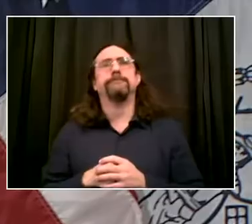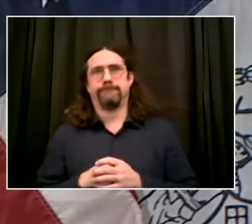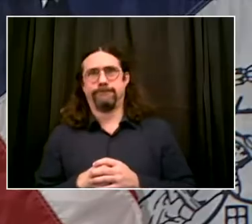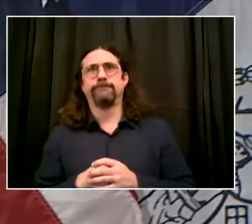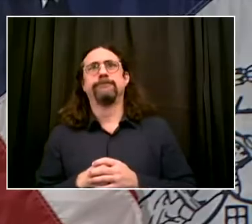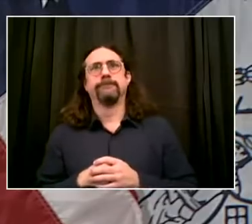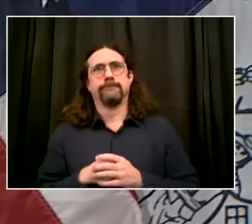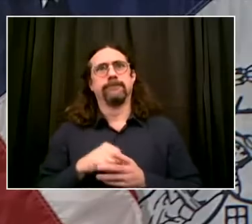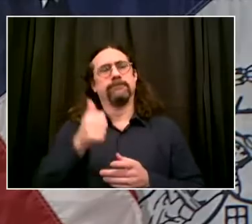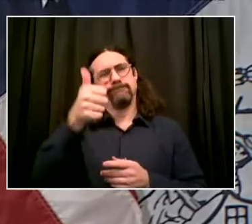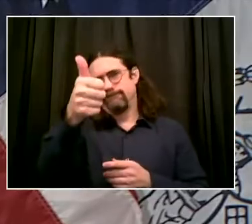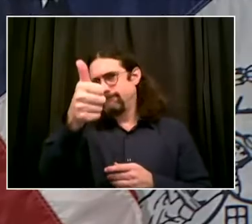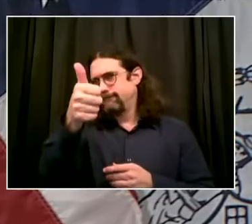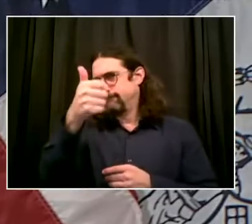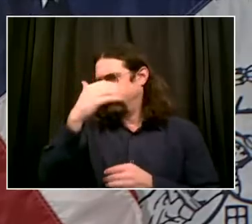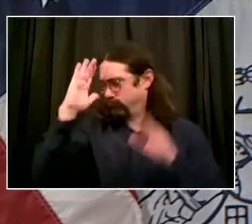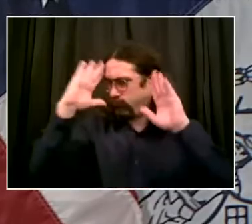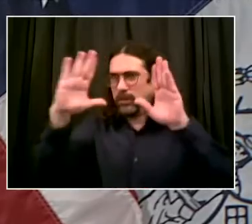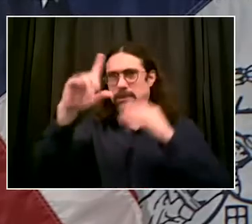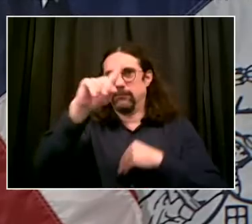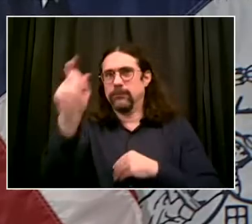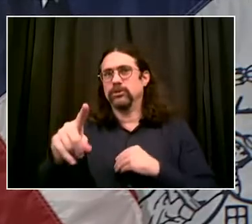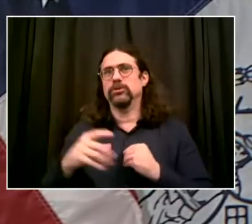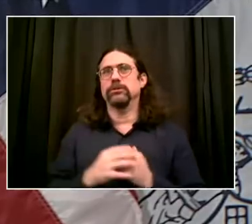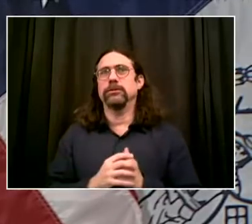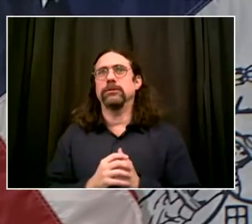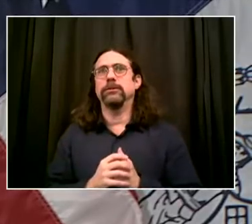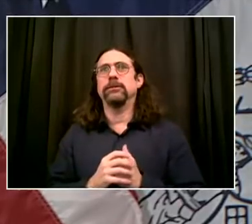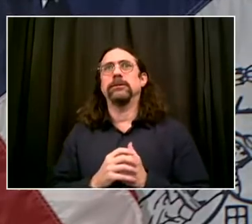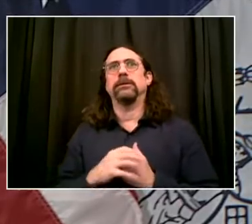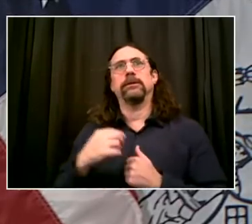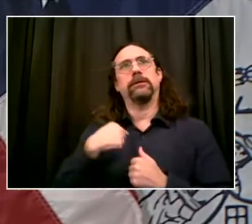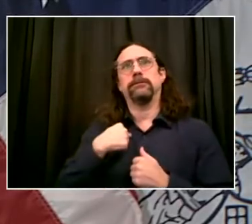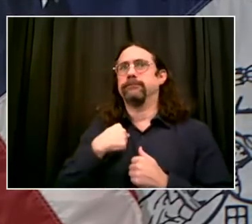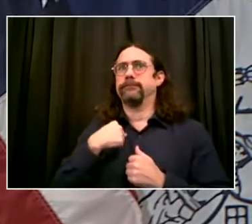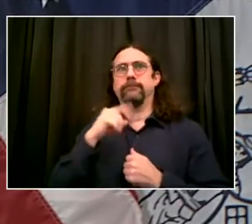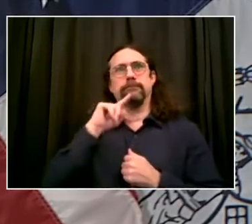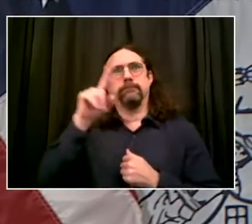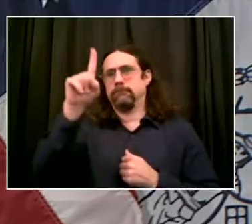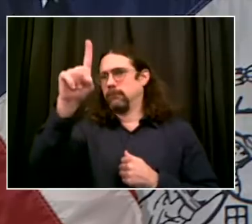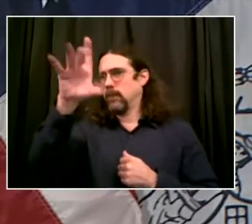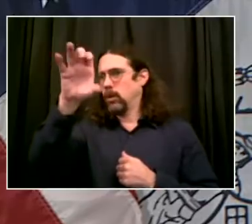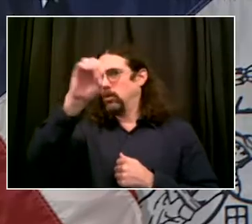HAVE TO CLOSE THAT COVID ACHIEVEMENT GAP